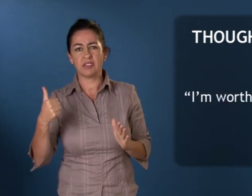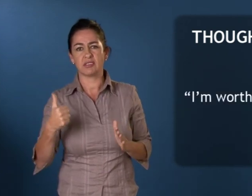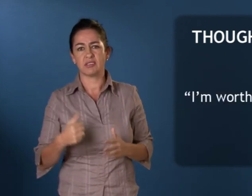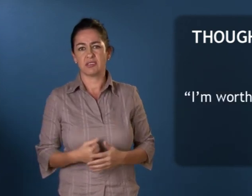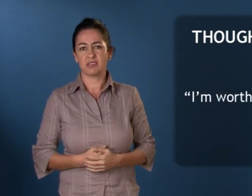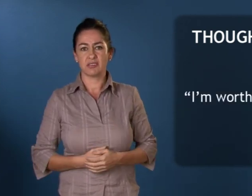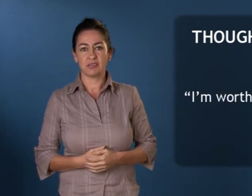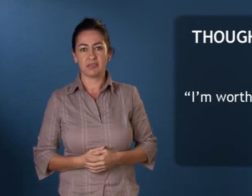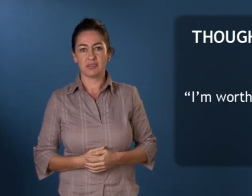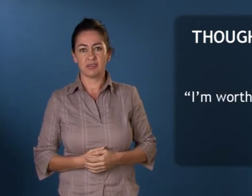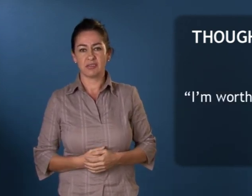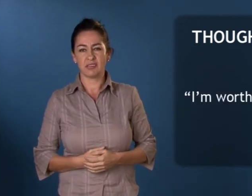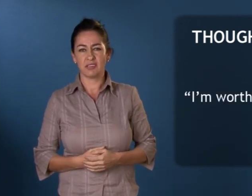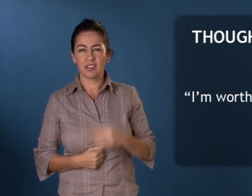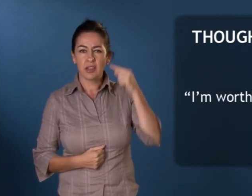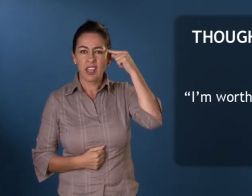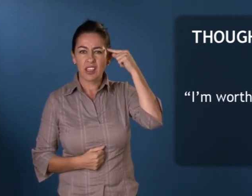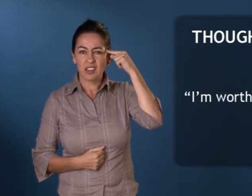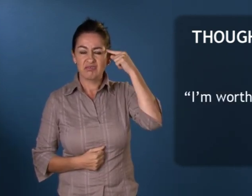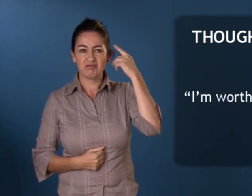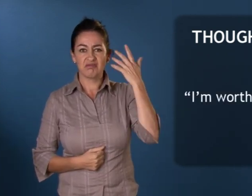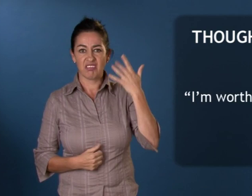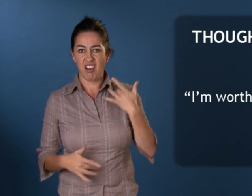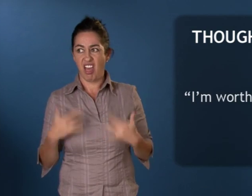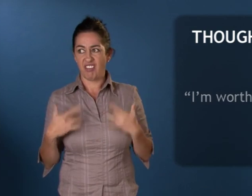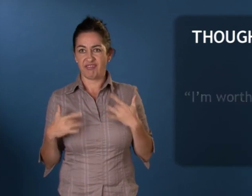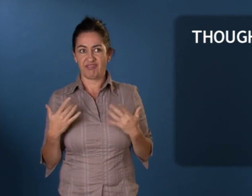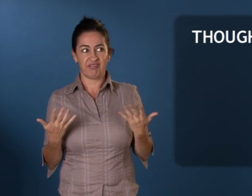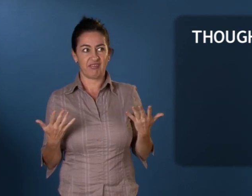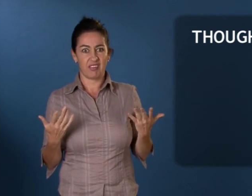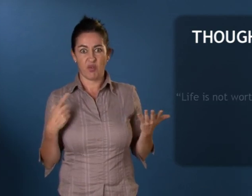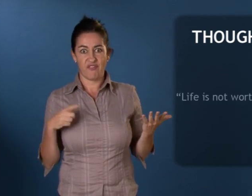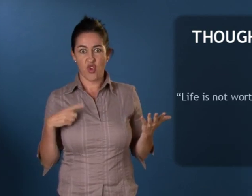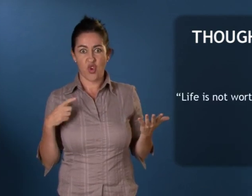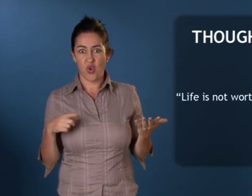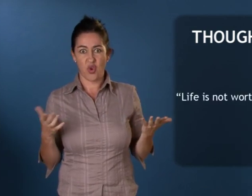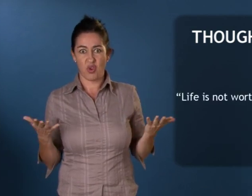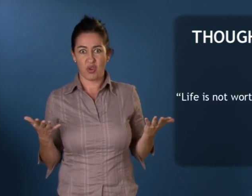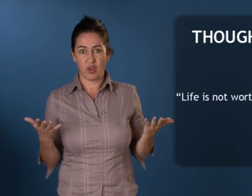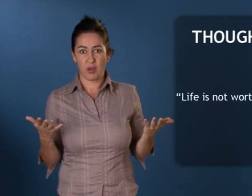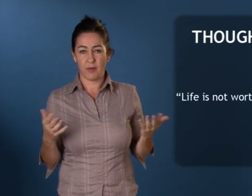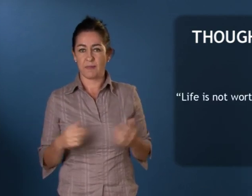There could be thoughts of worthlessness. Or you could think life